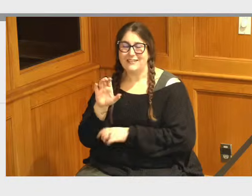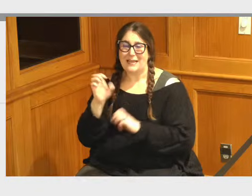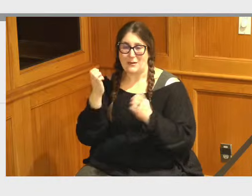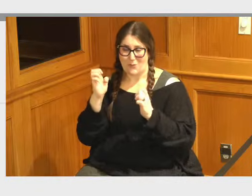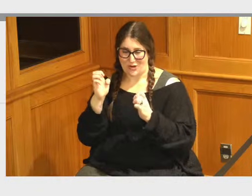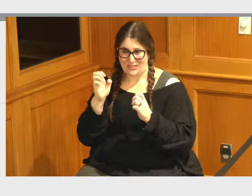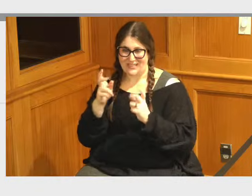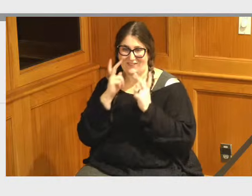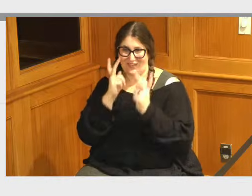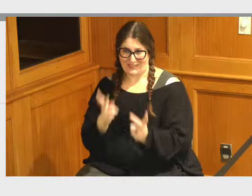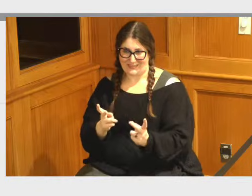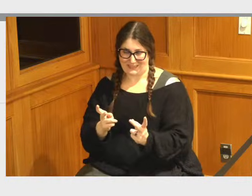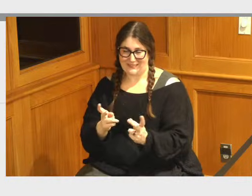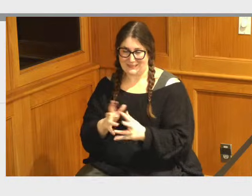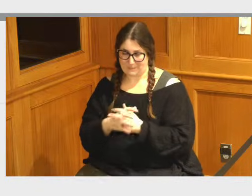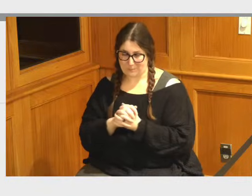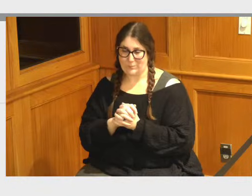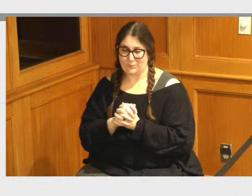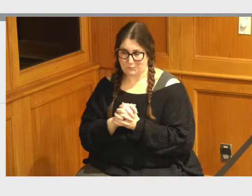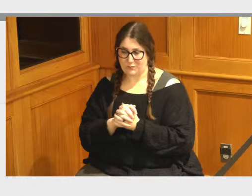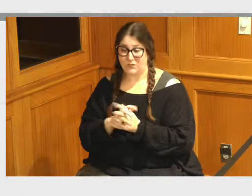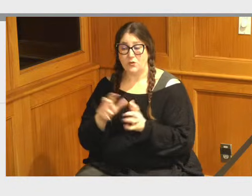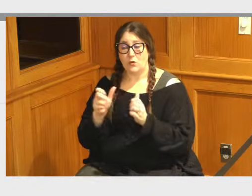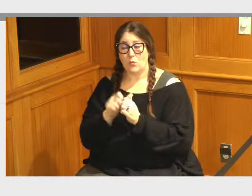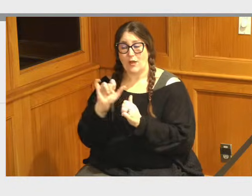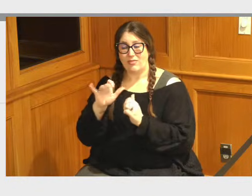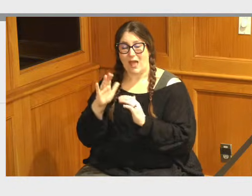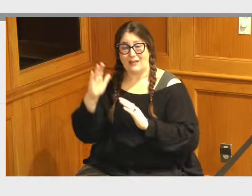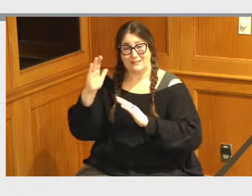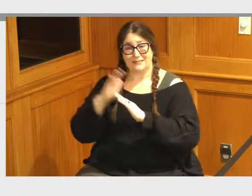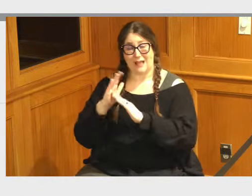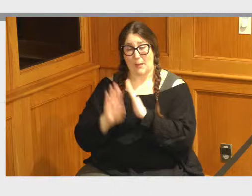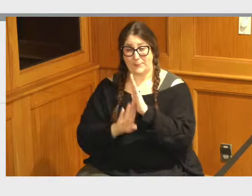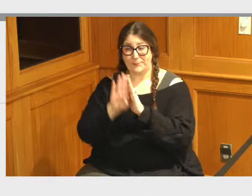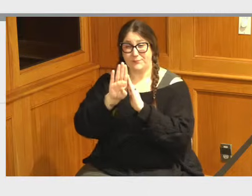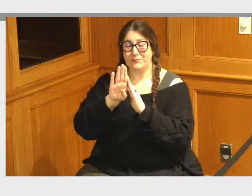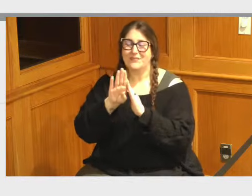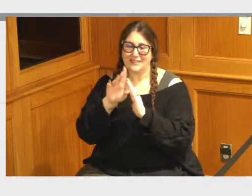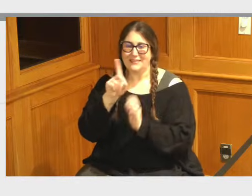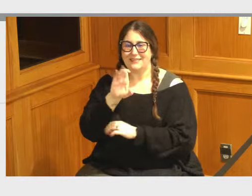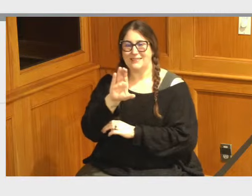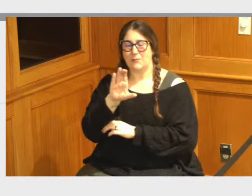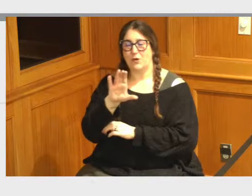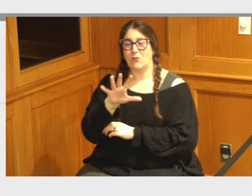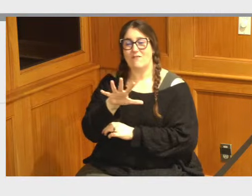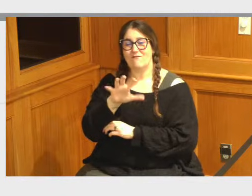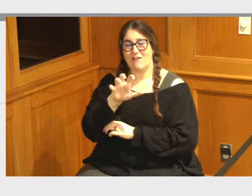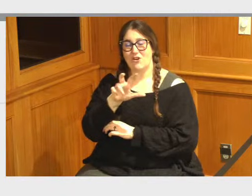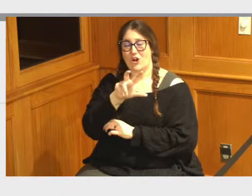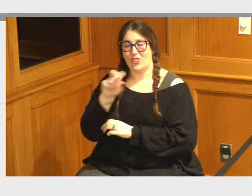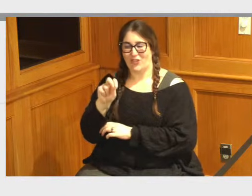influenza like illness with the peak being in December with 537 ED visits. This represents